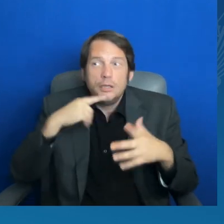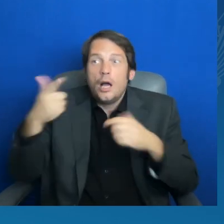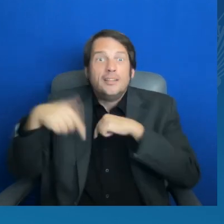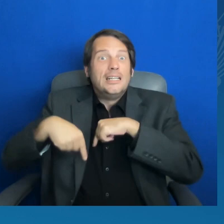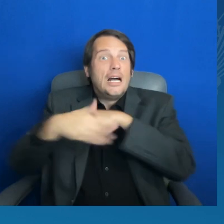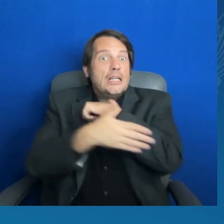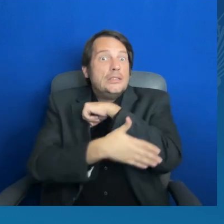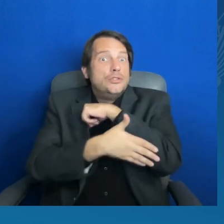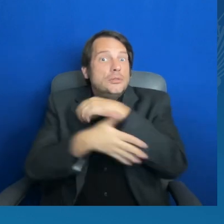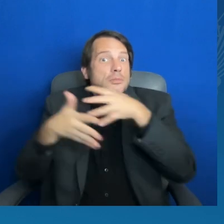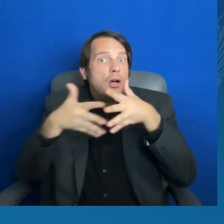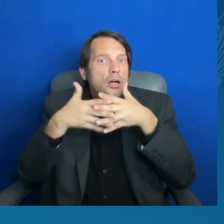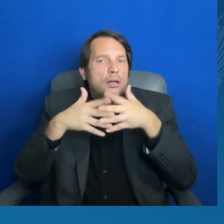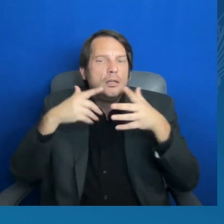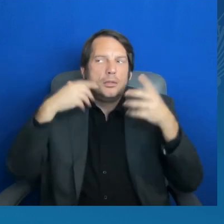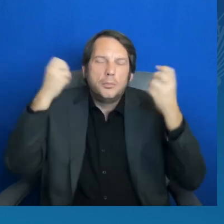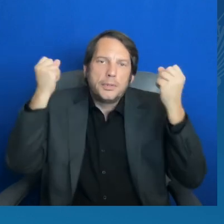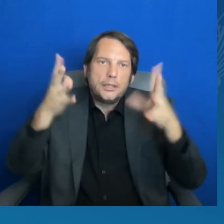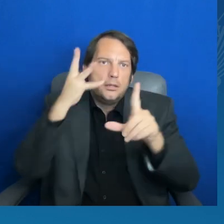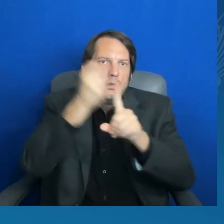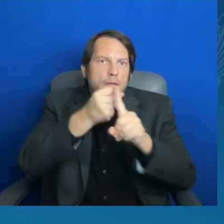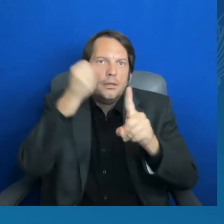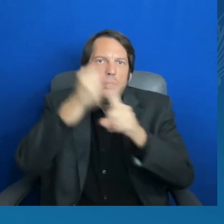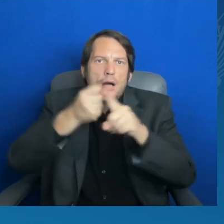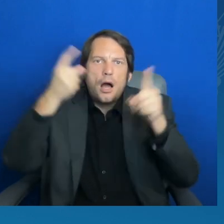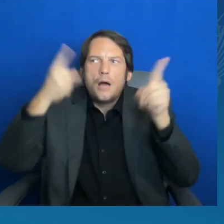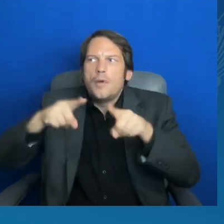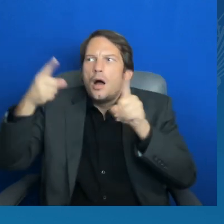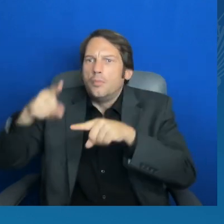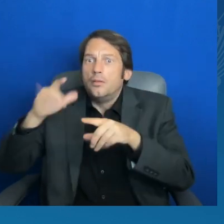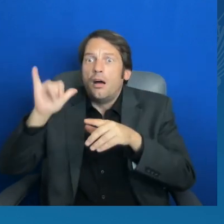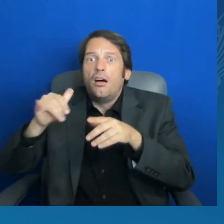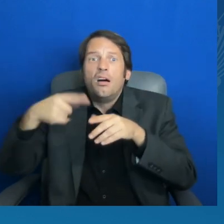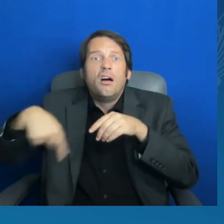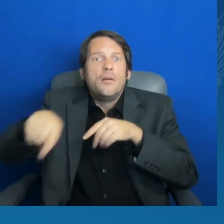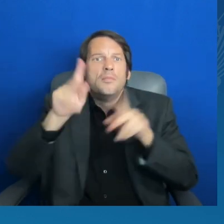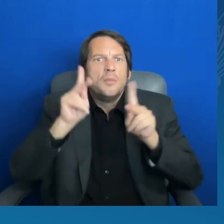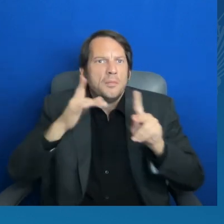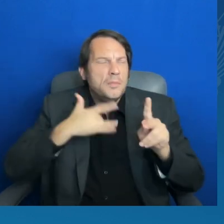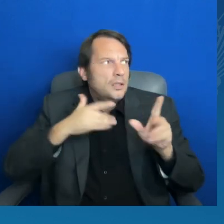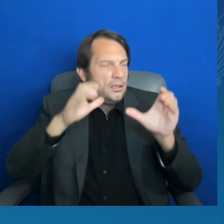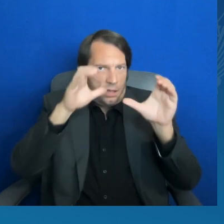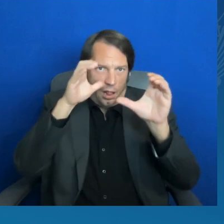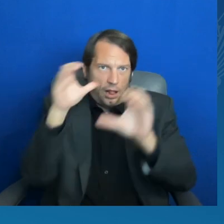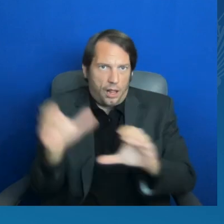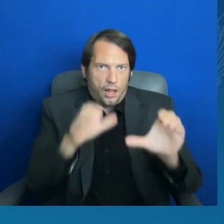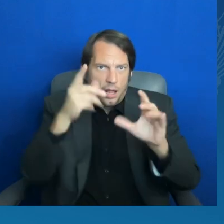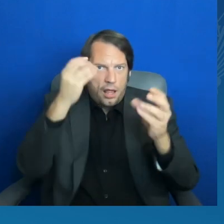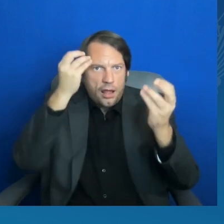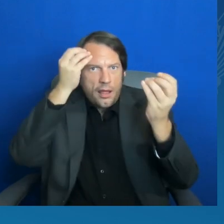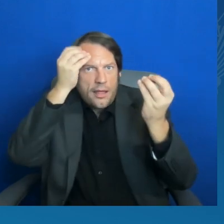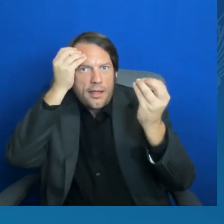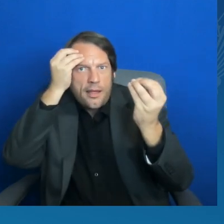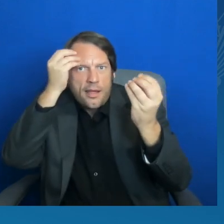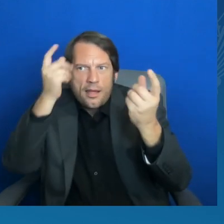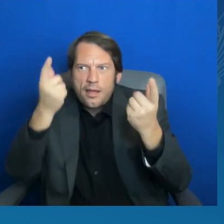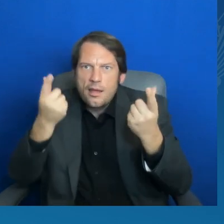But when I look out at this crowd, I know our future is bright. I know our future is bright. Truly.